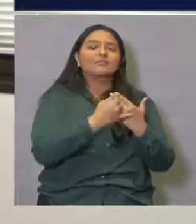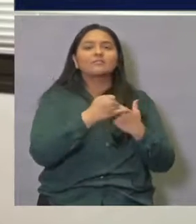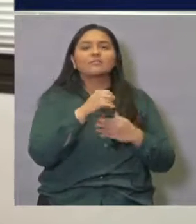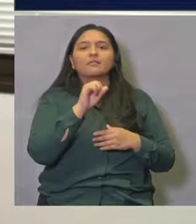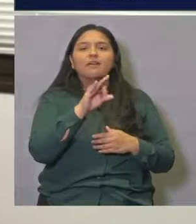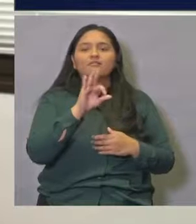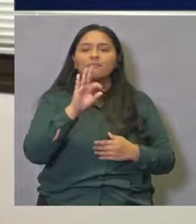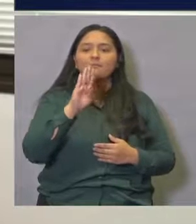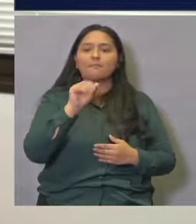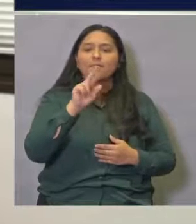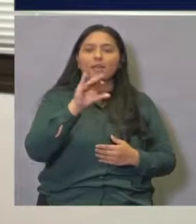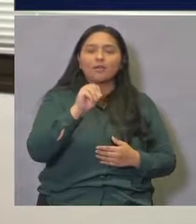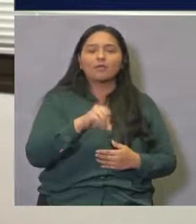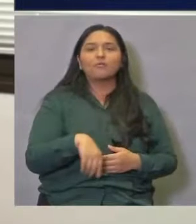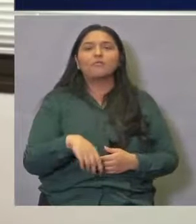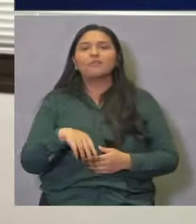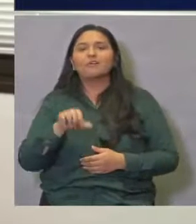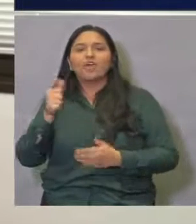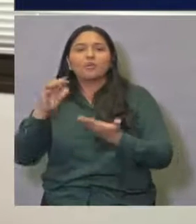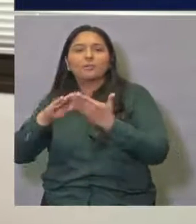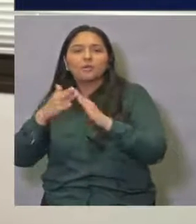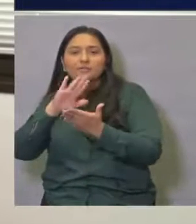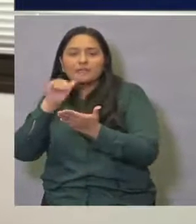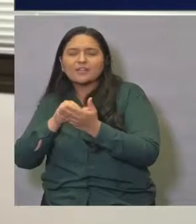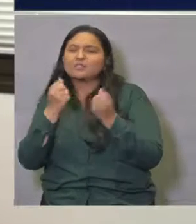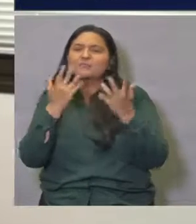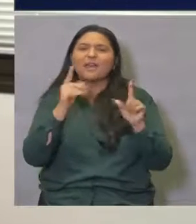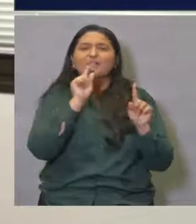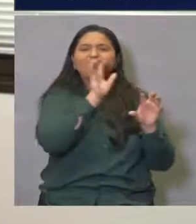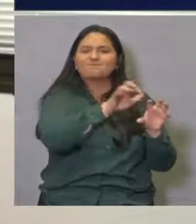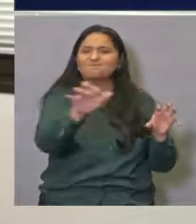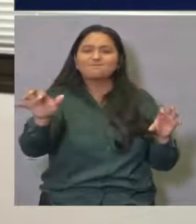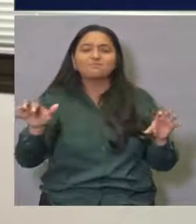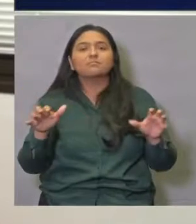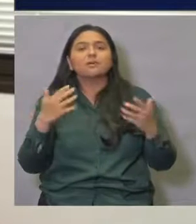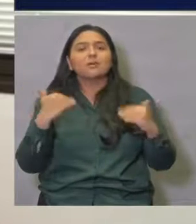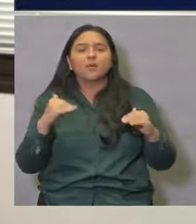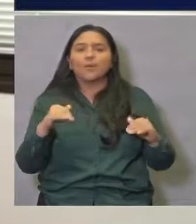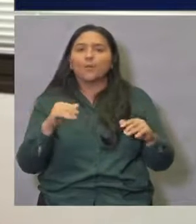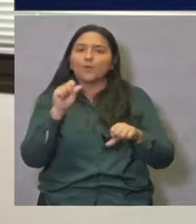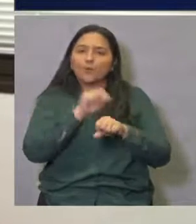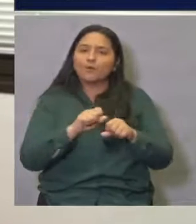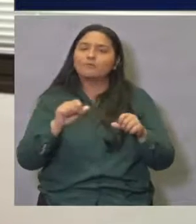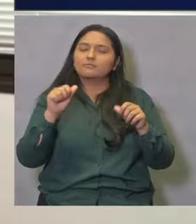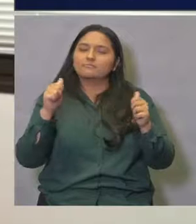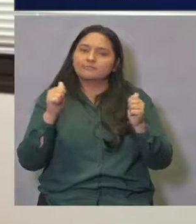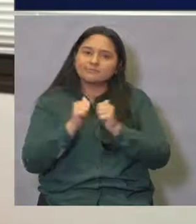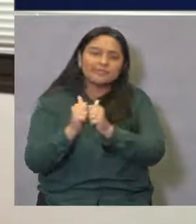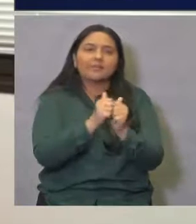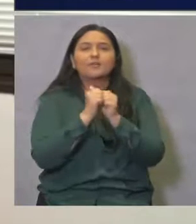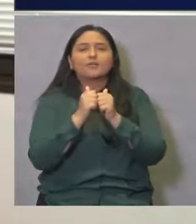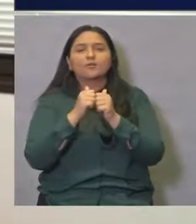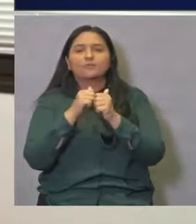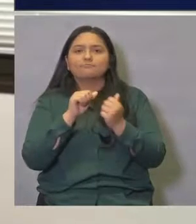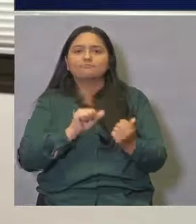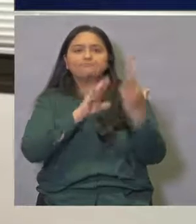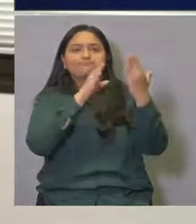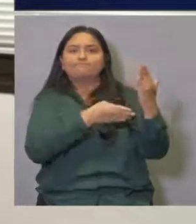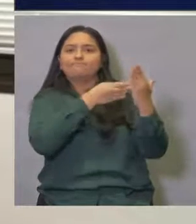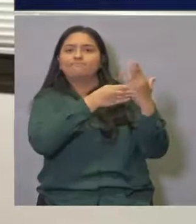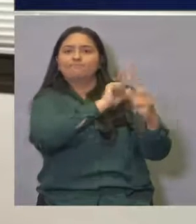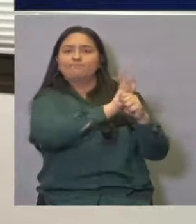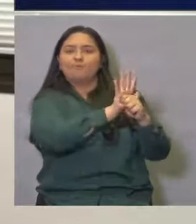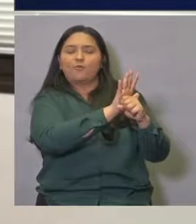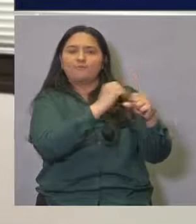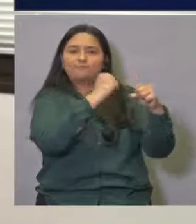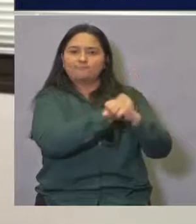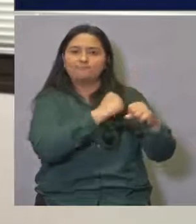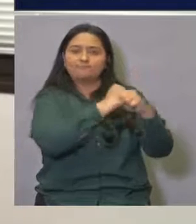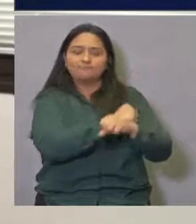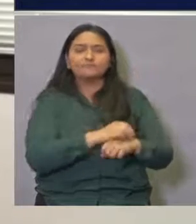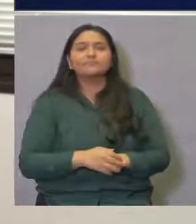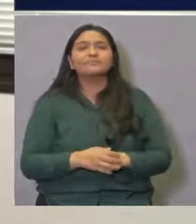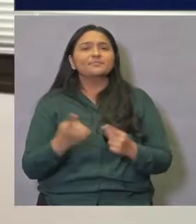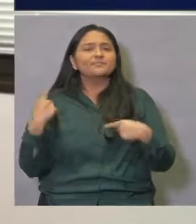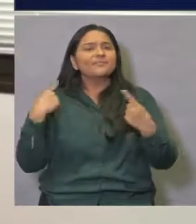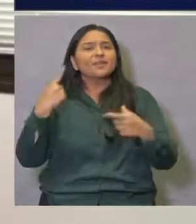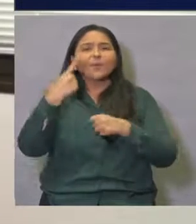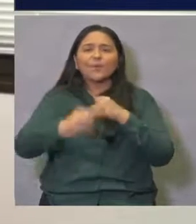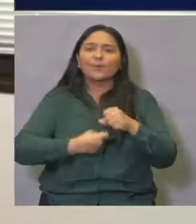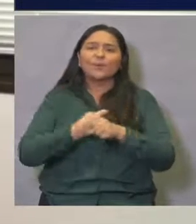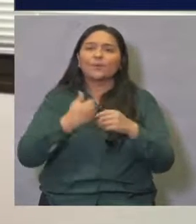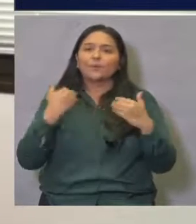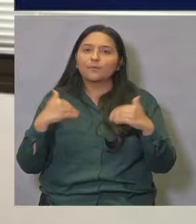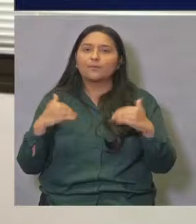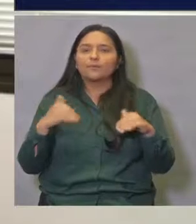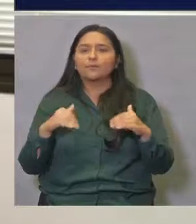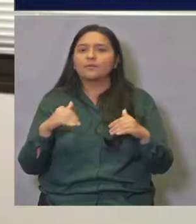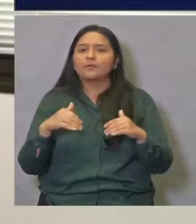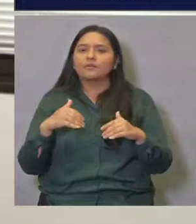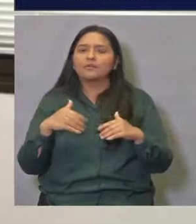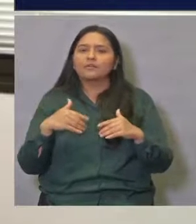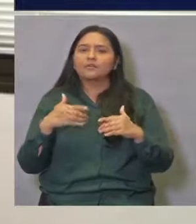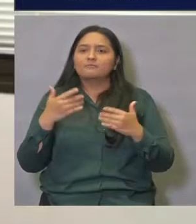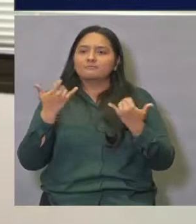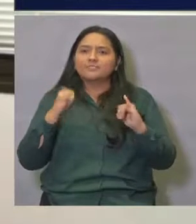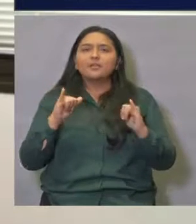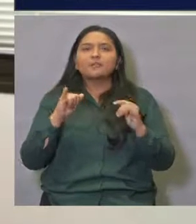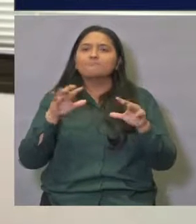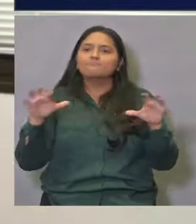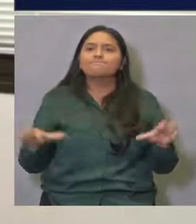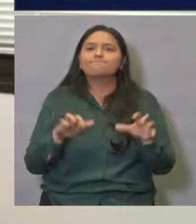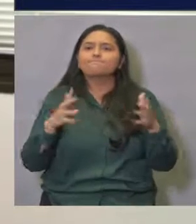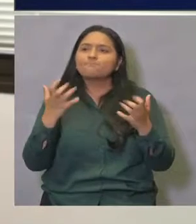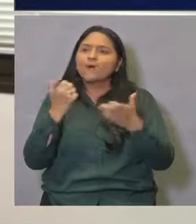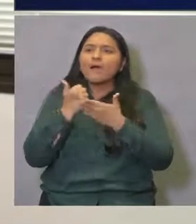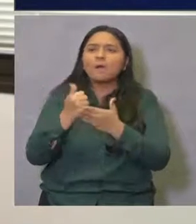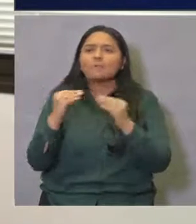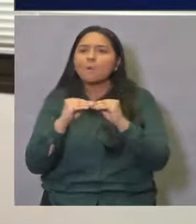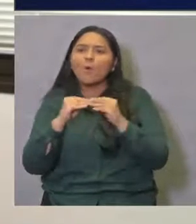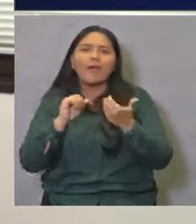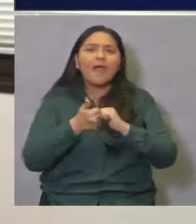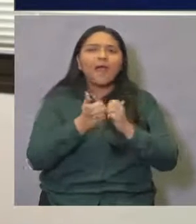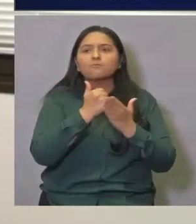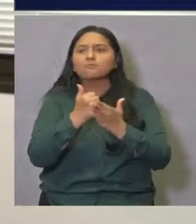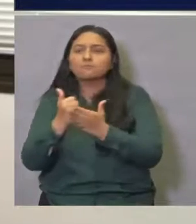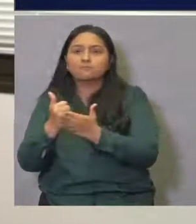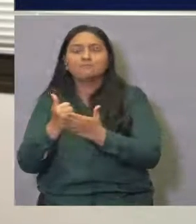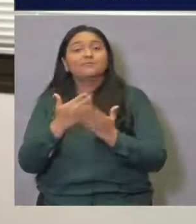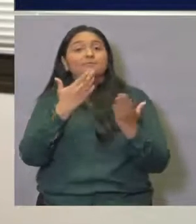[HABLA EN INGLÉS]